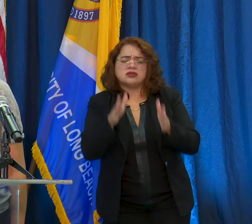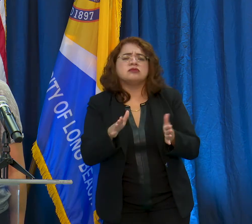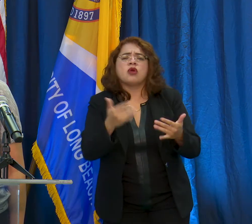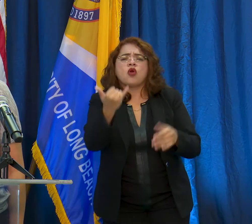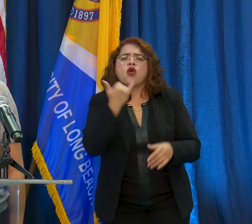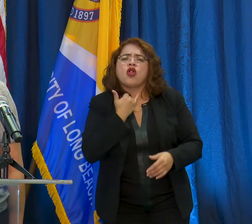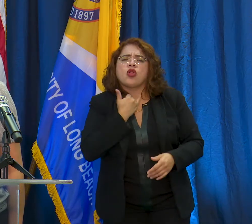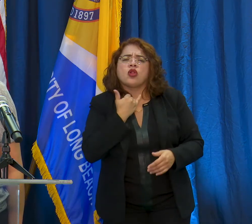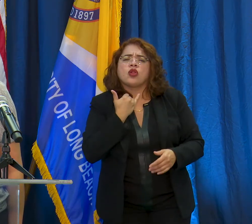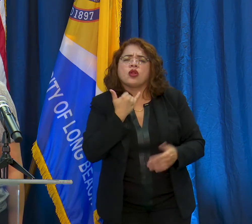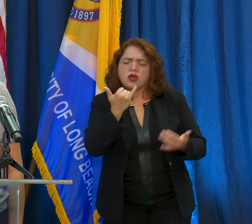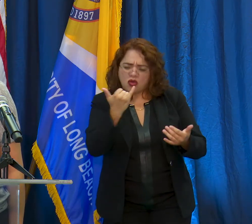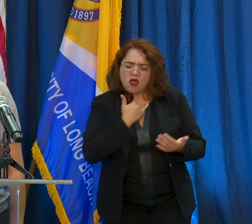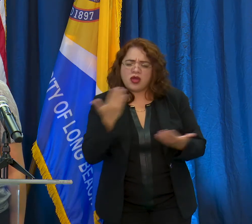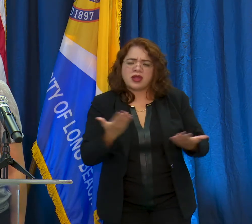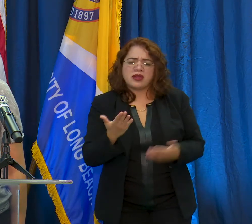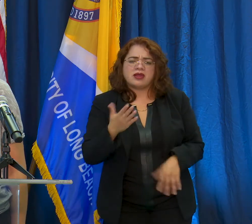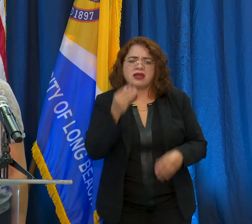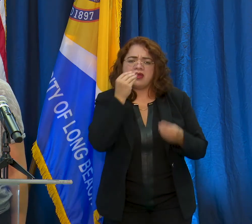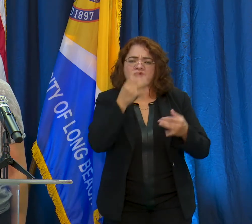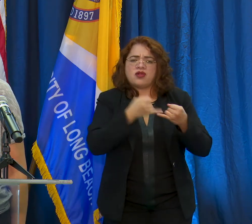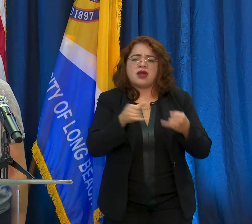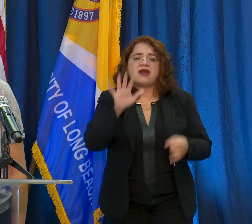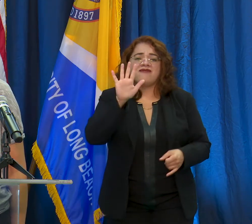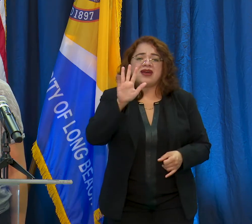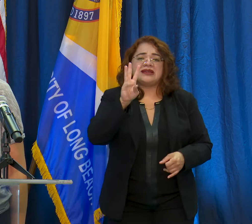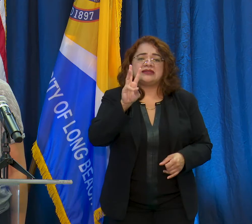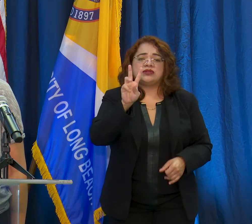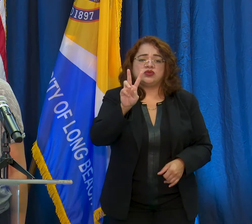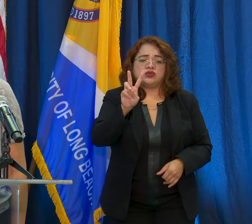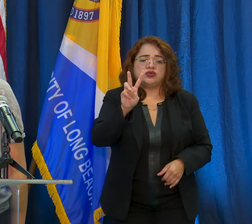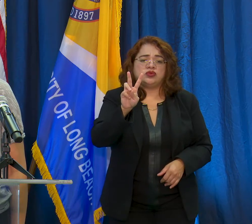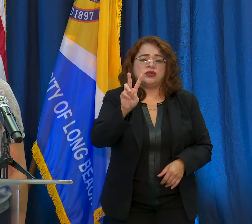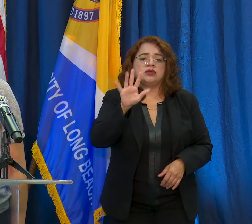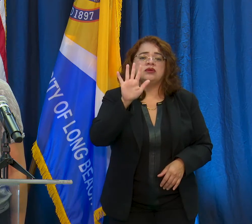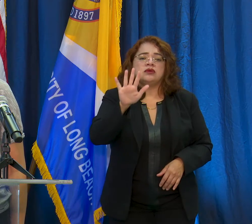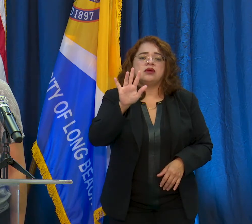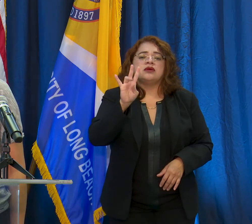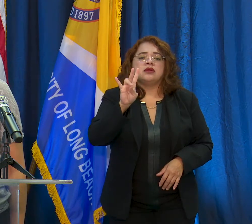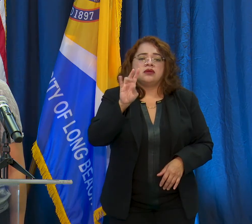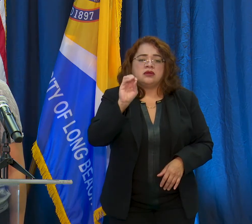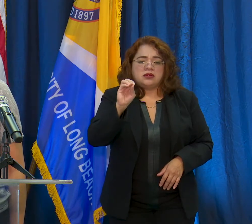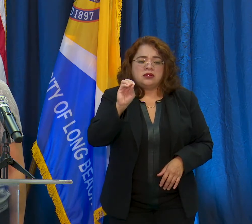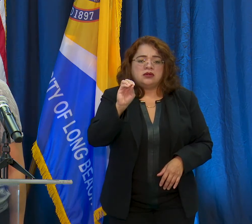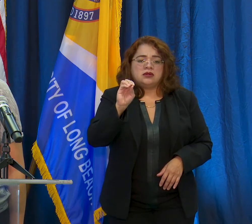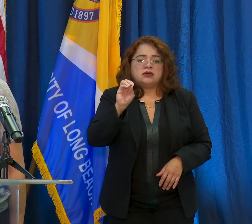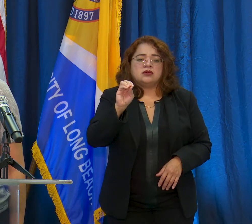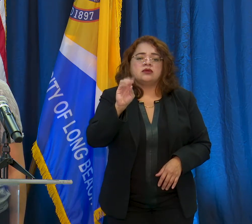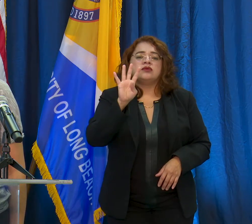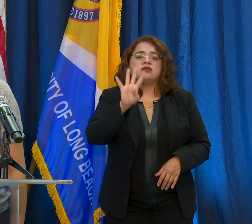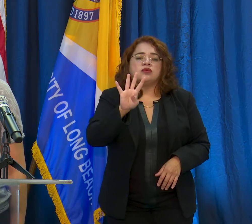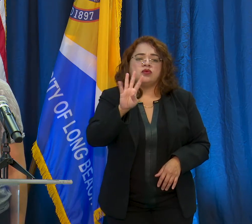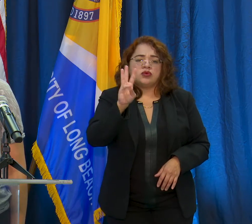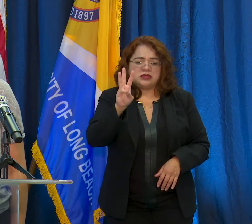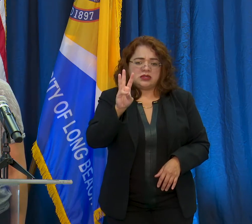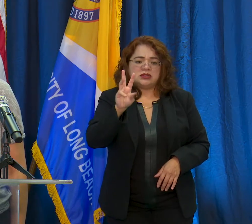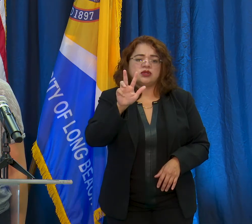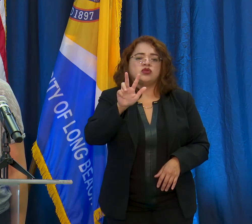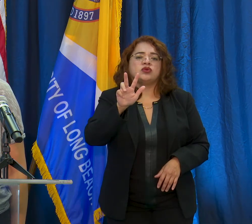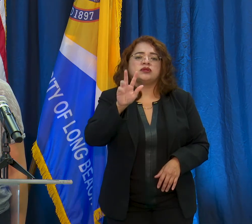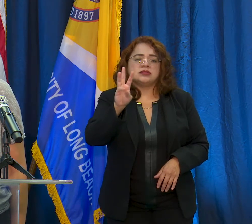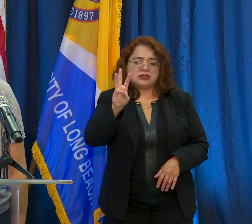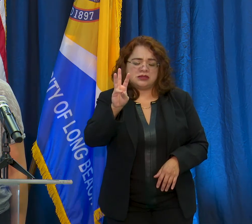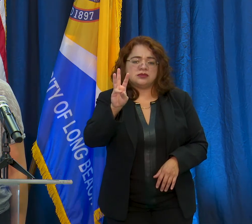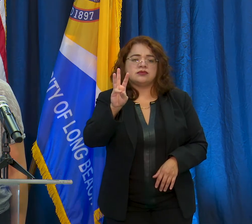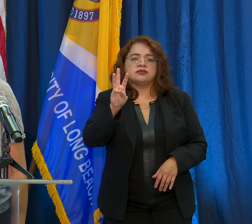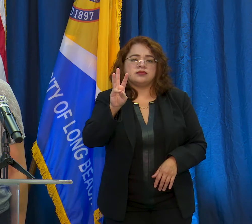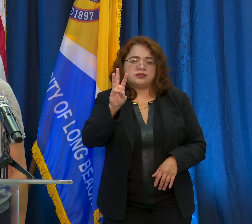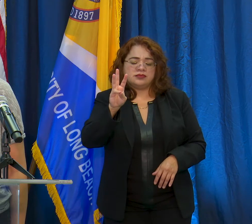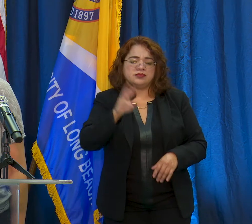COVID-19 info line at 562-570-4636